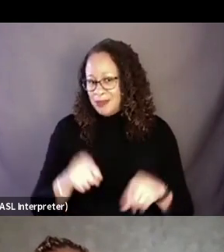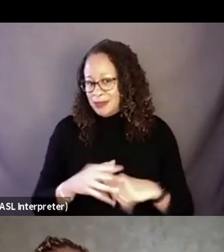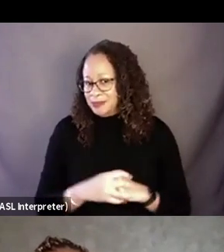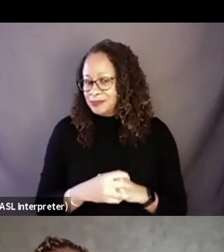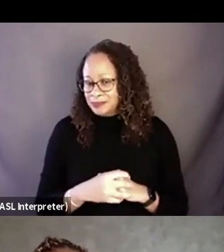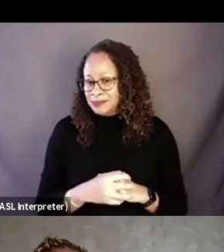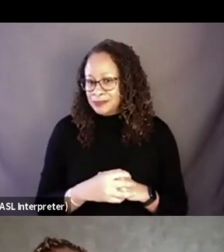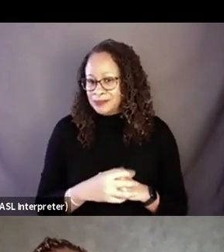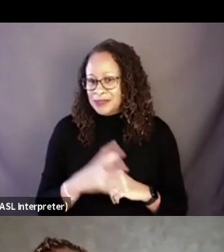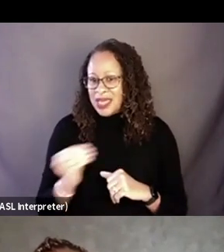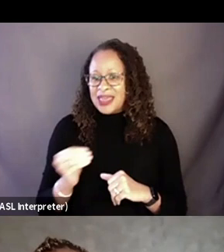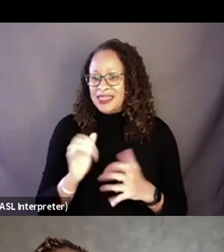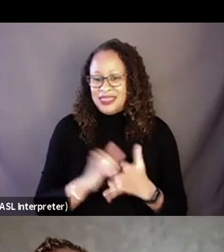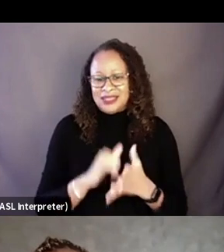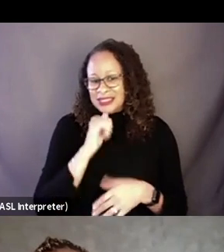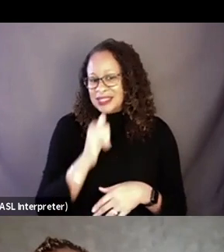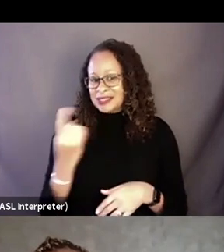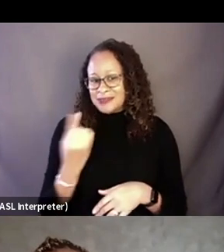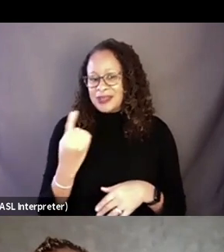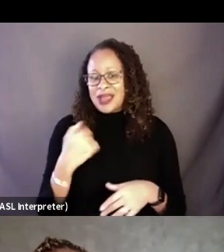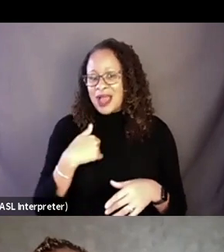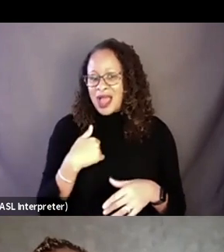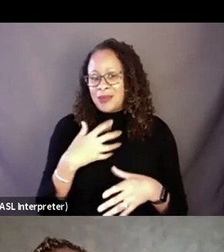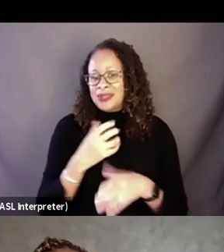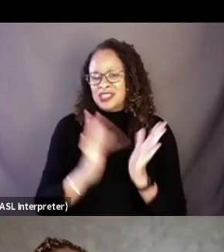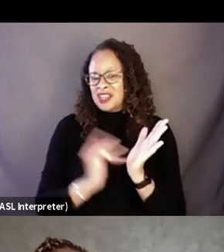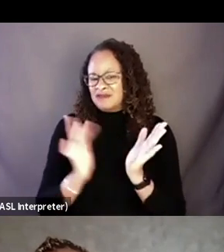And that's not something I would take for granted at all.